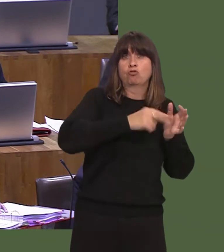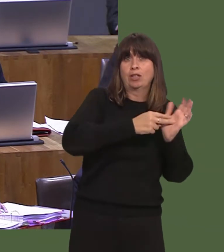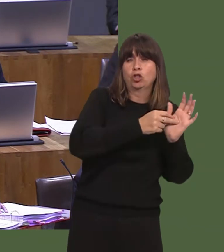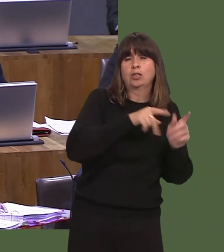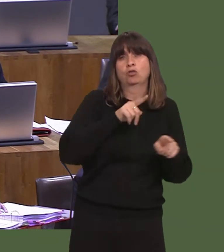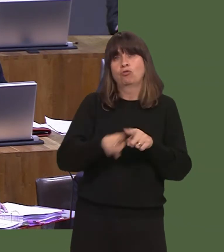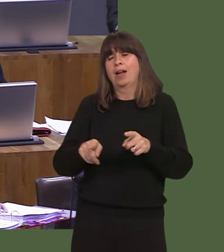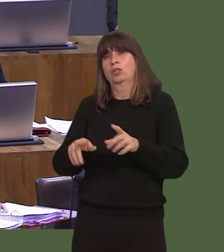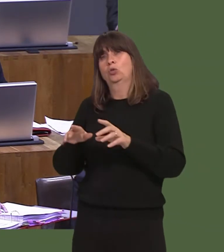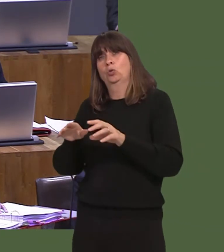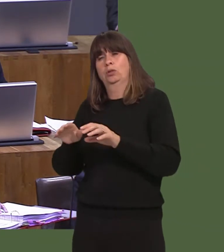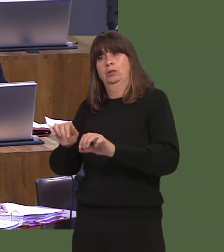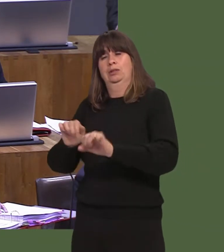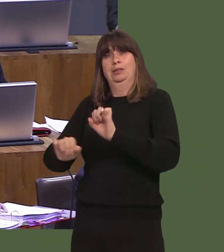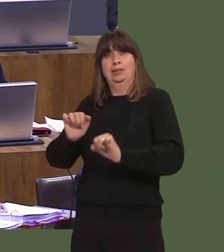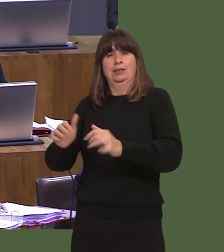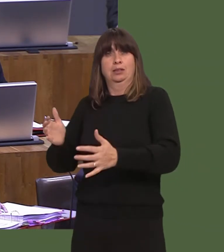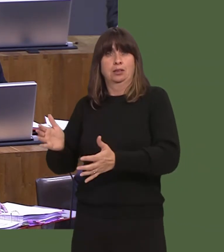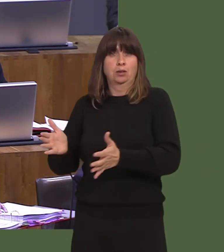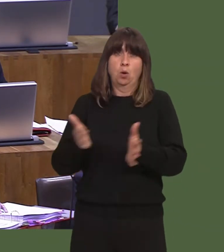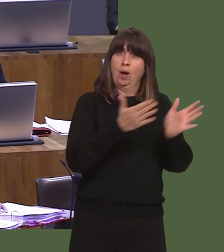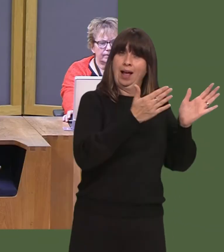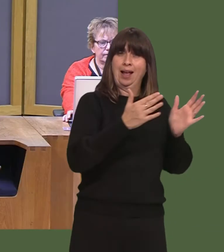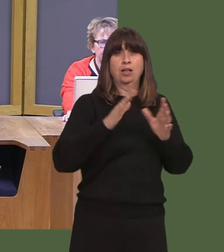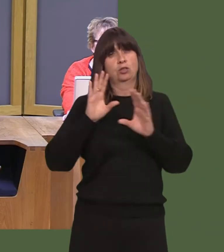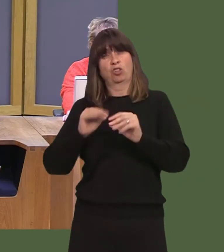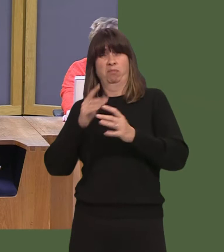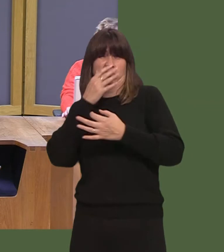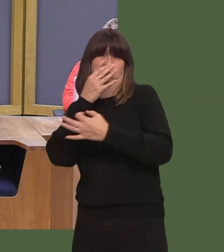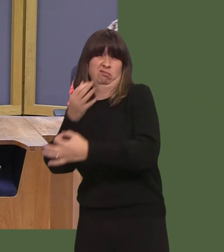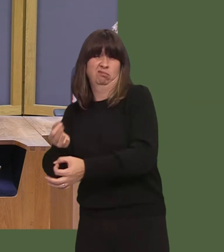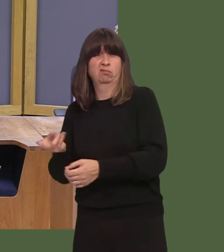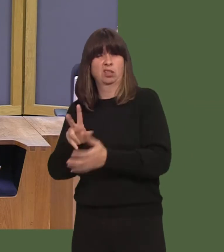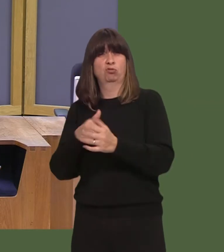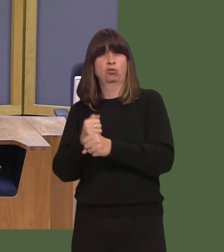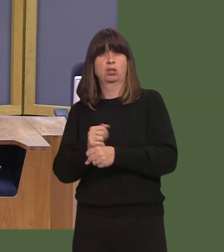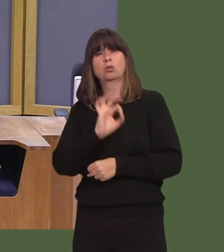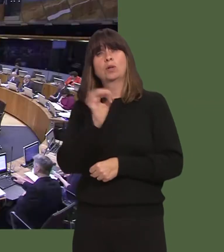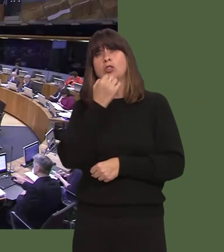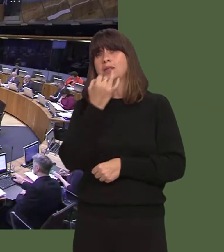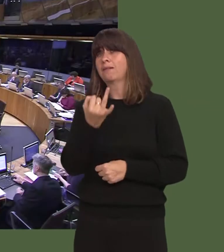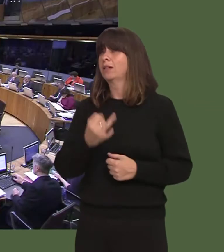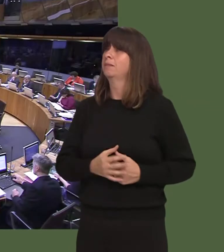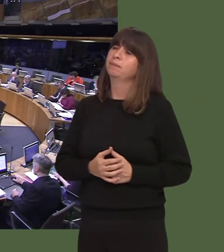away from the drugs that have captured their lives for many years. Mark Reckless AM: 7.